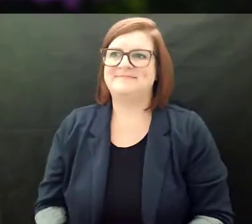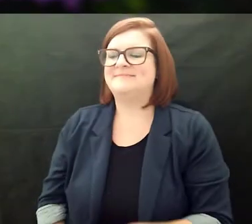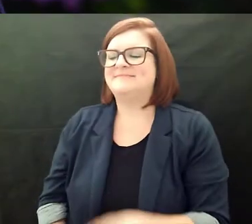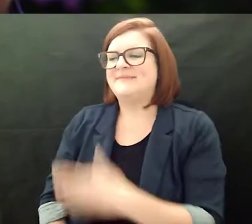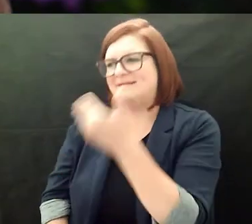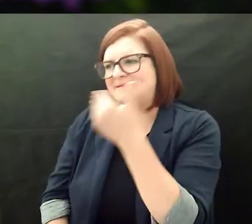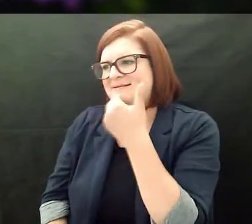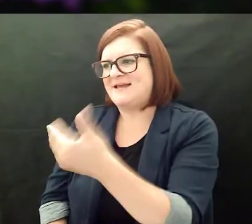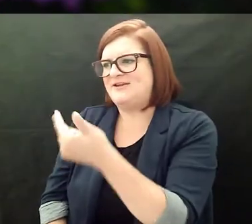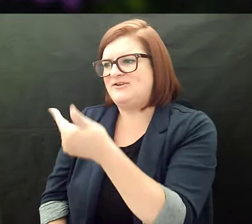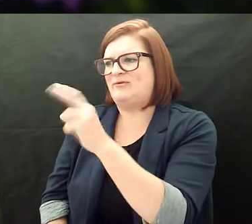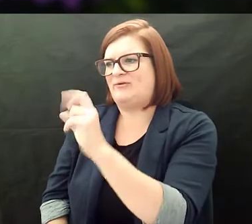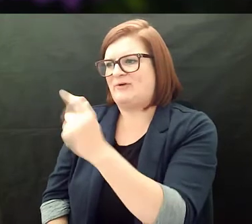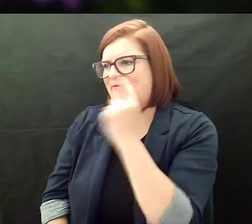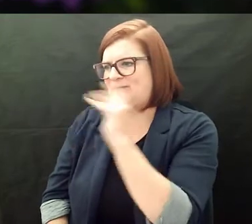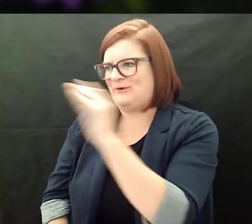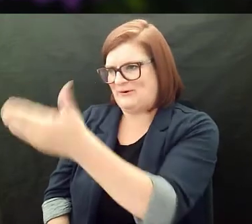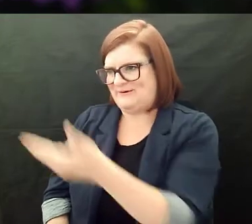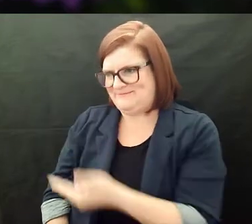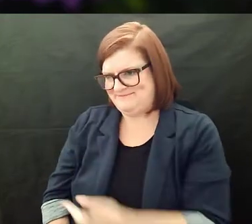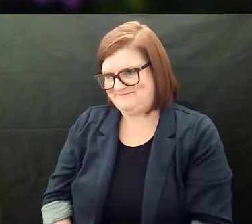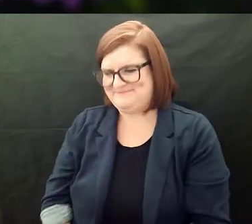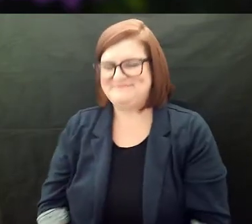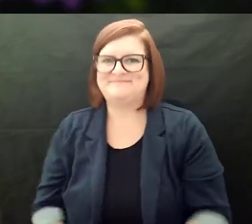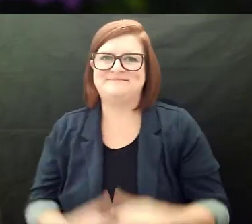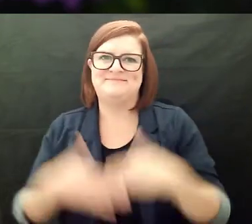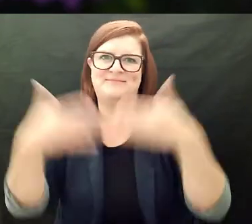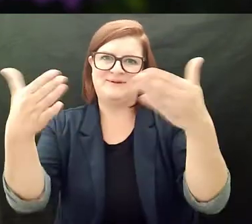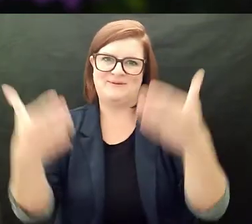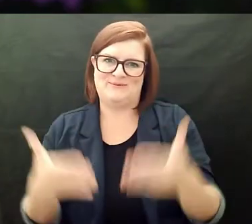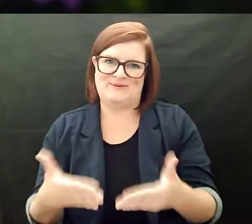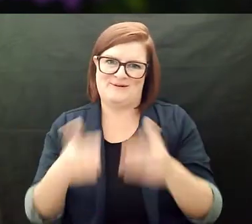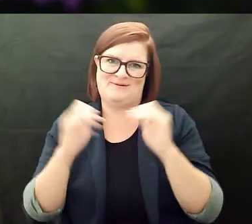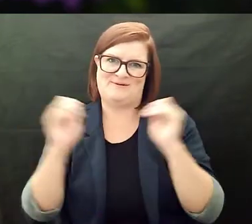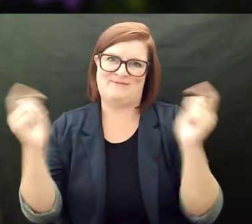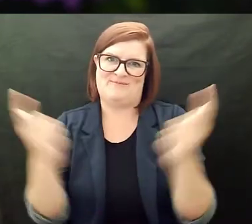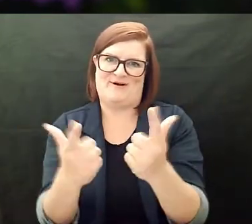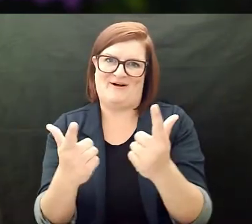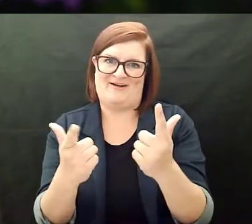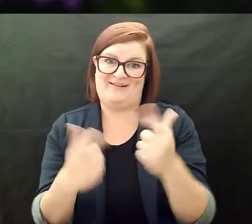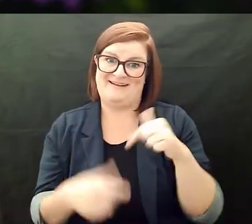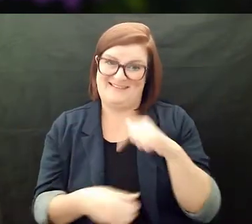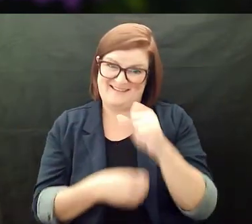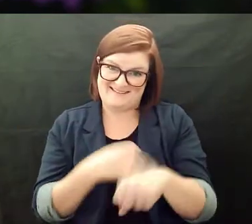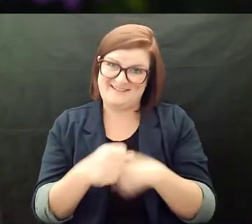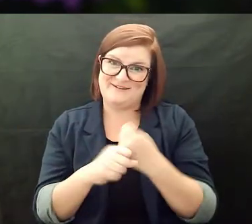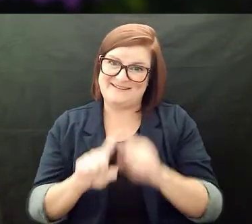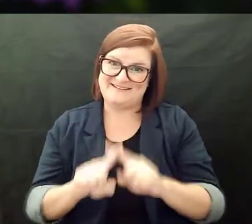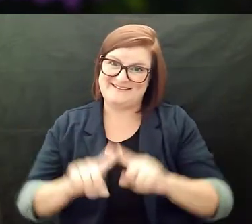Gregg, thank you for the introduction. Welcome, everyone. We're doing things differently.